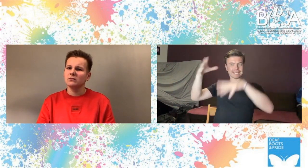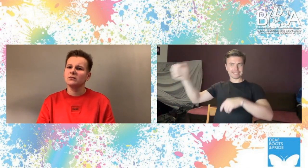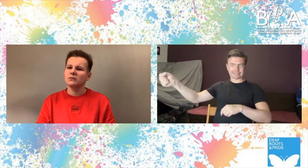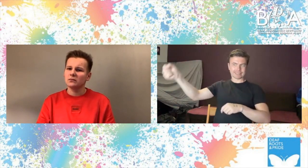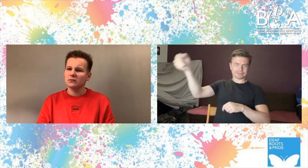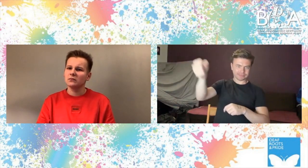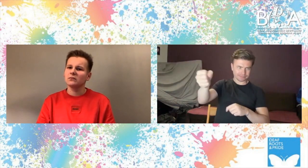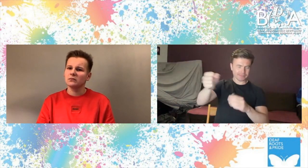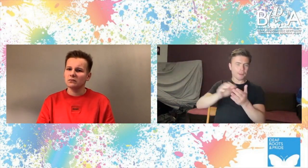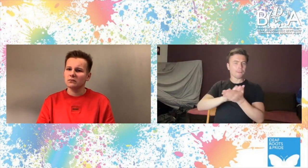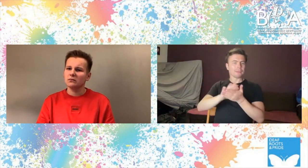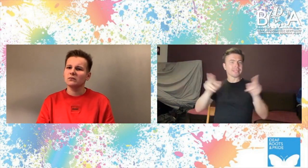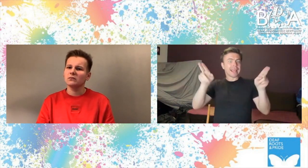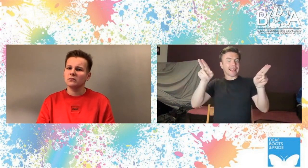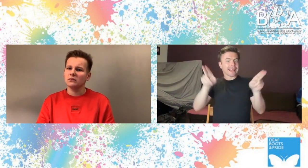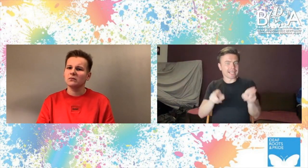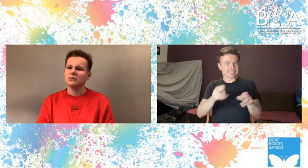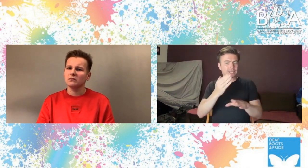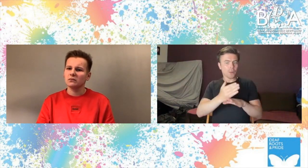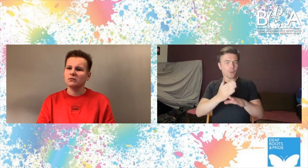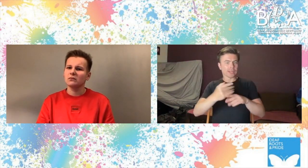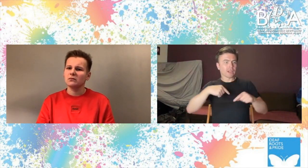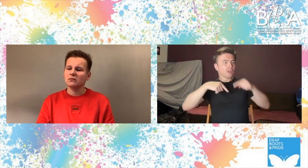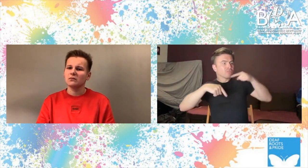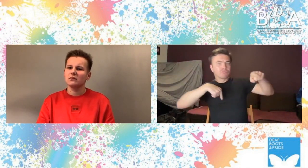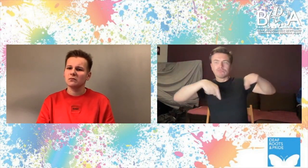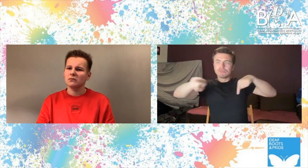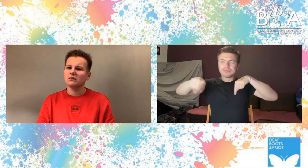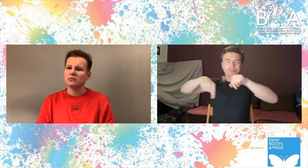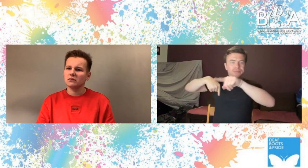light operator to come in and help you with that. So, you do work as a team.